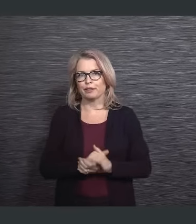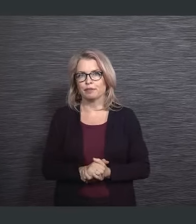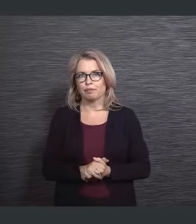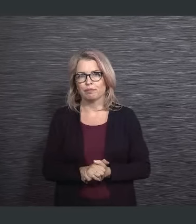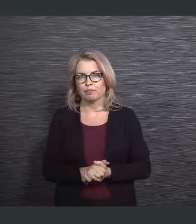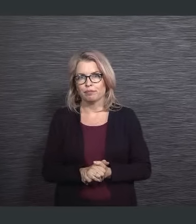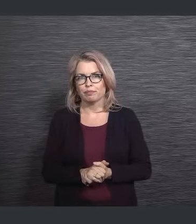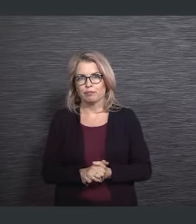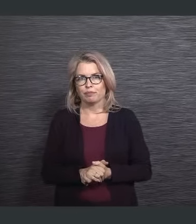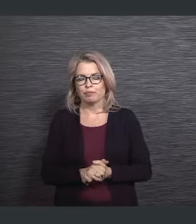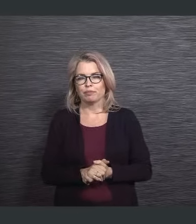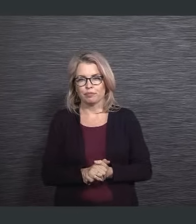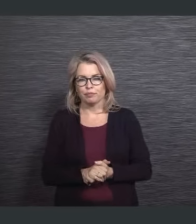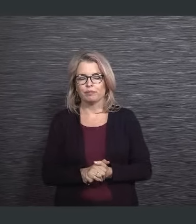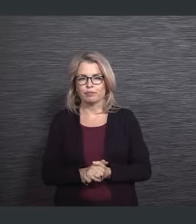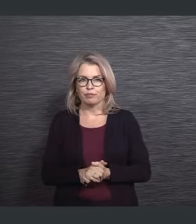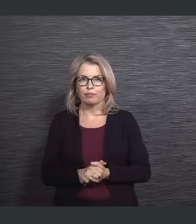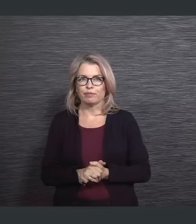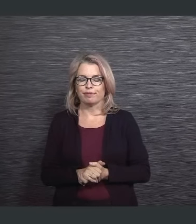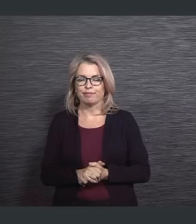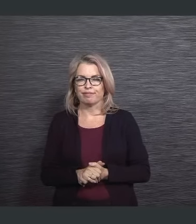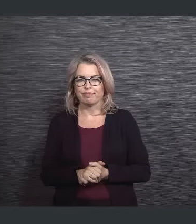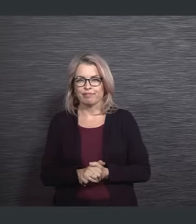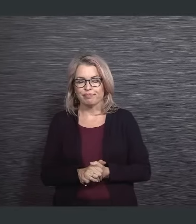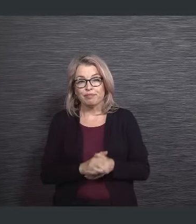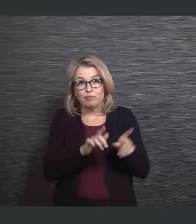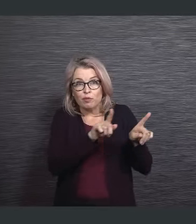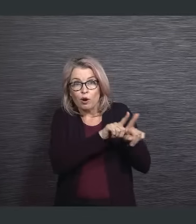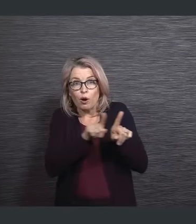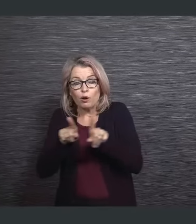In addition to Sony Innovation Studios,